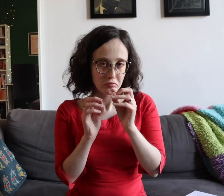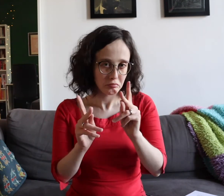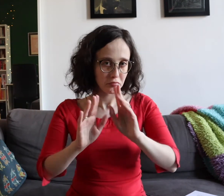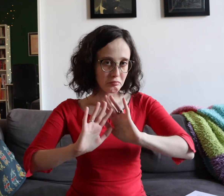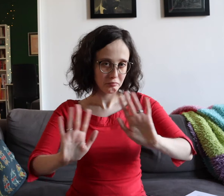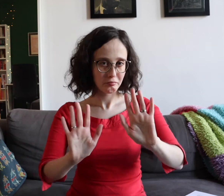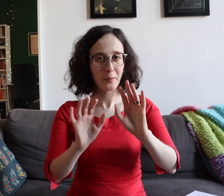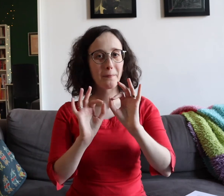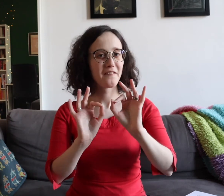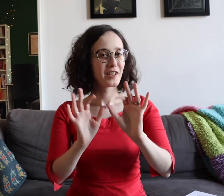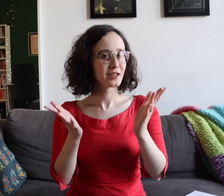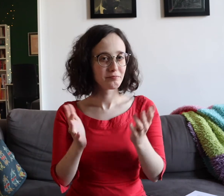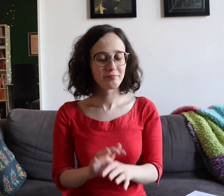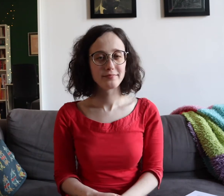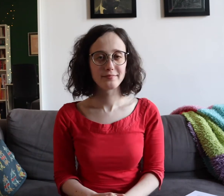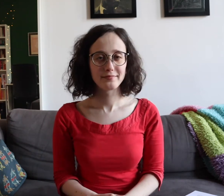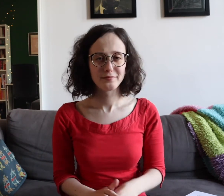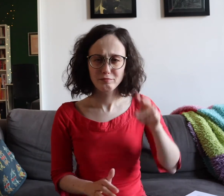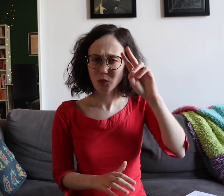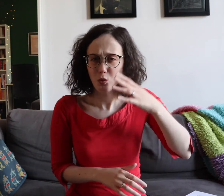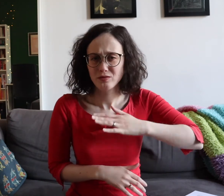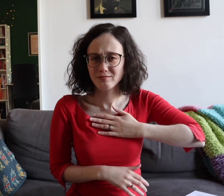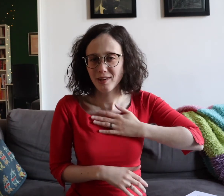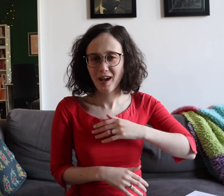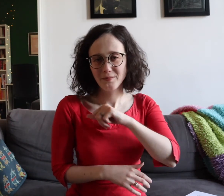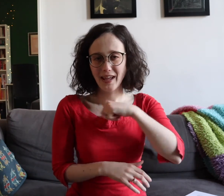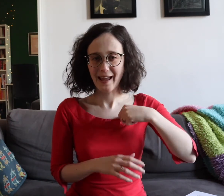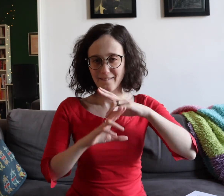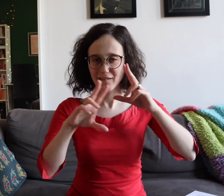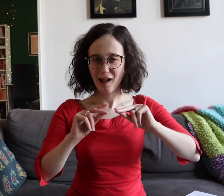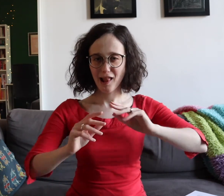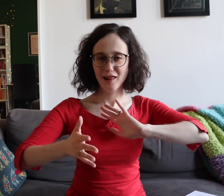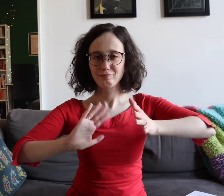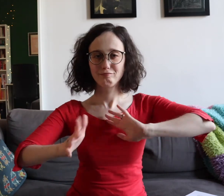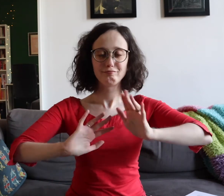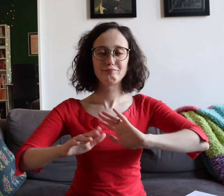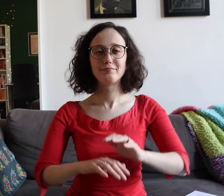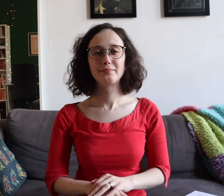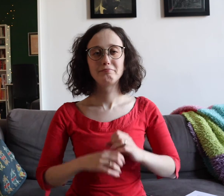Okay, that's fine. I just want to sign my own story.